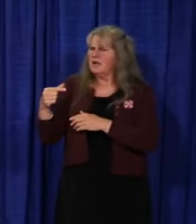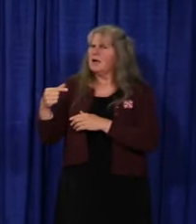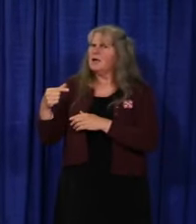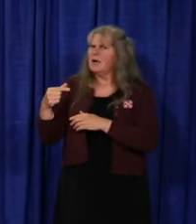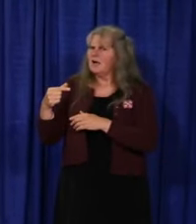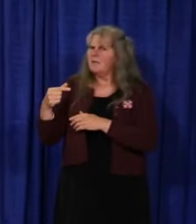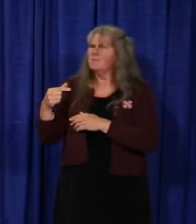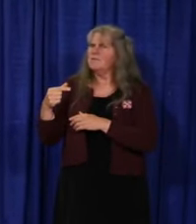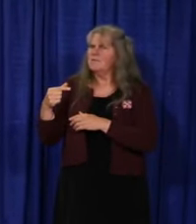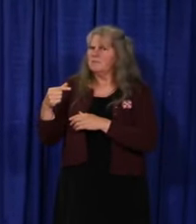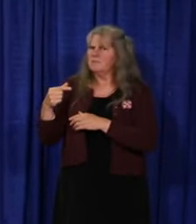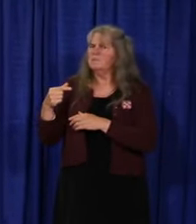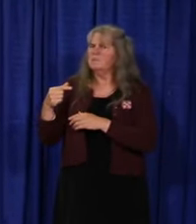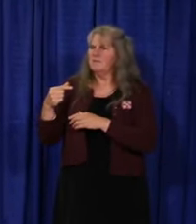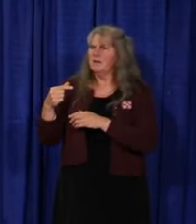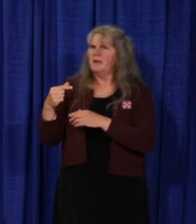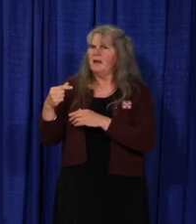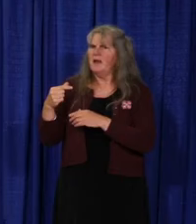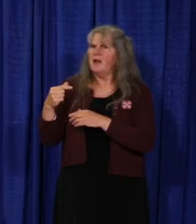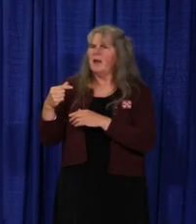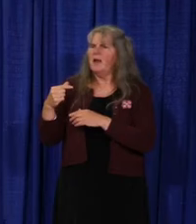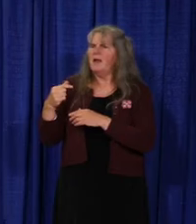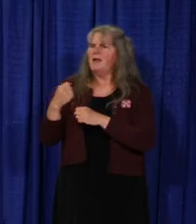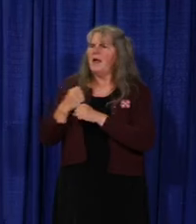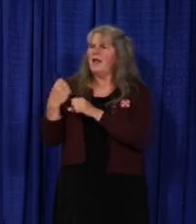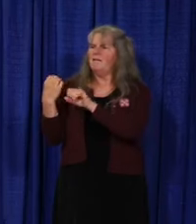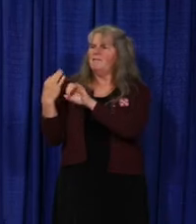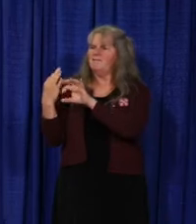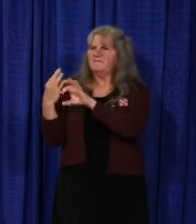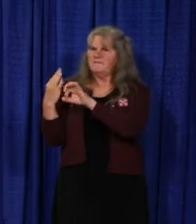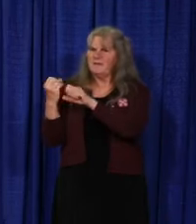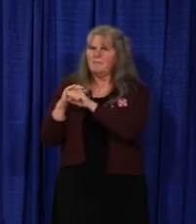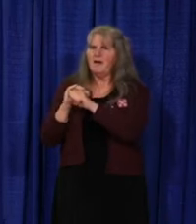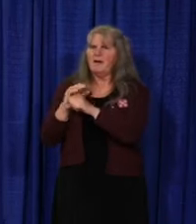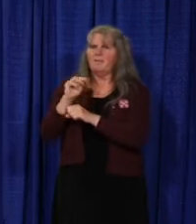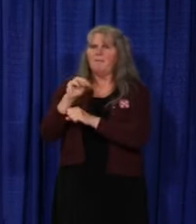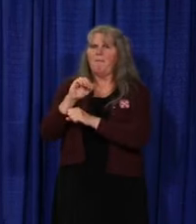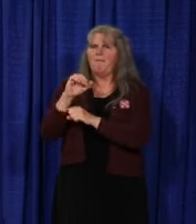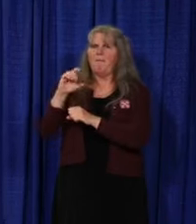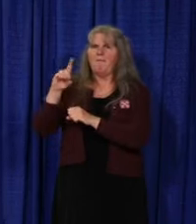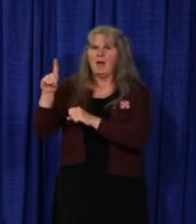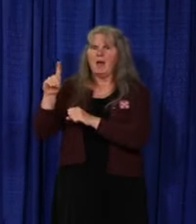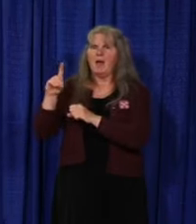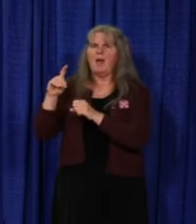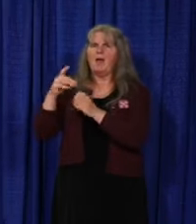receiving certainly some feedback about the program, regarding grade ten to 12 and